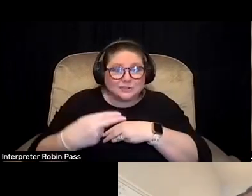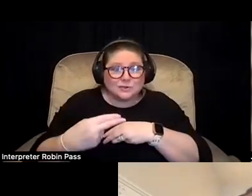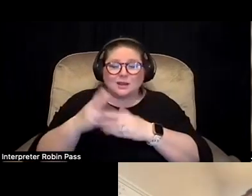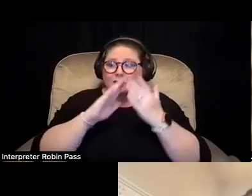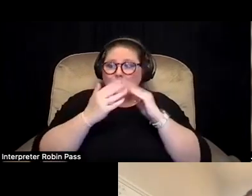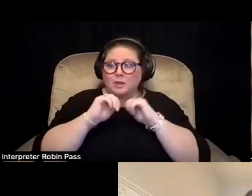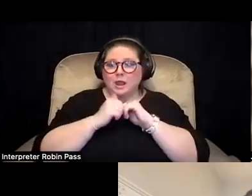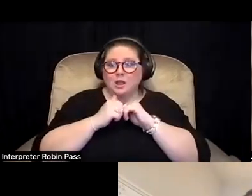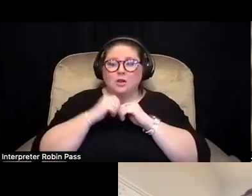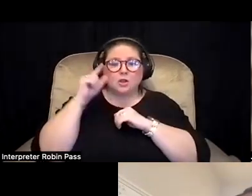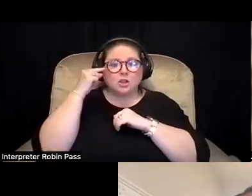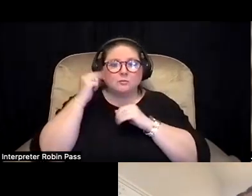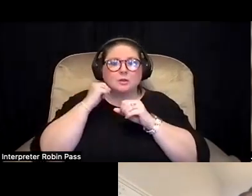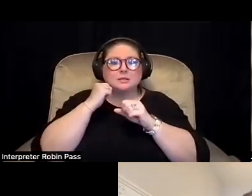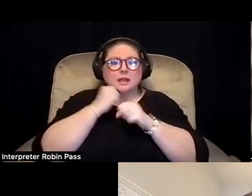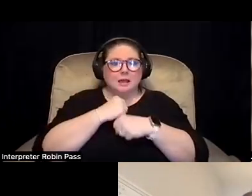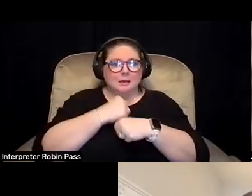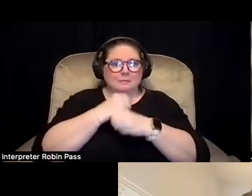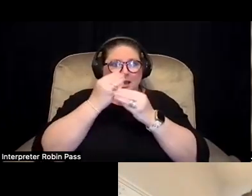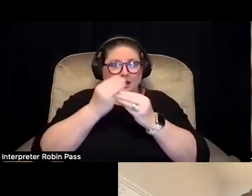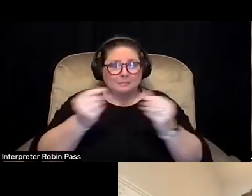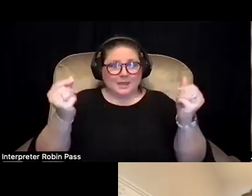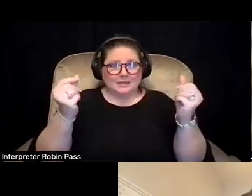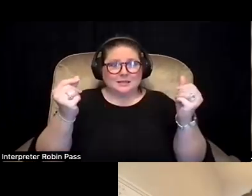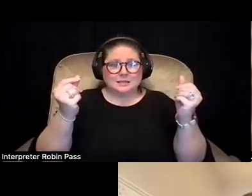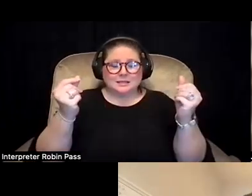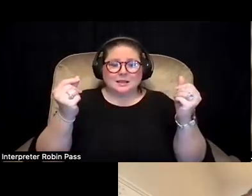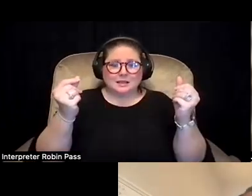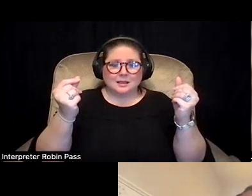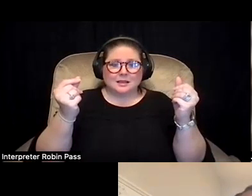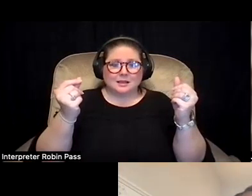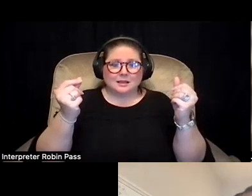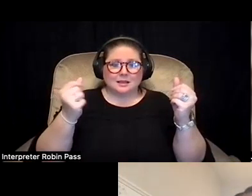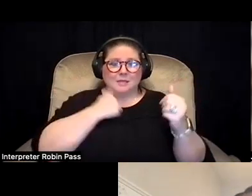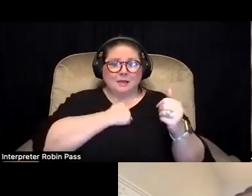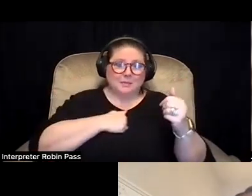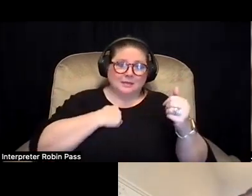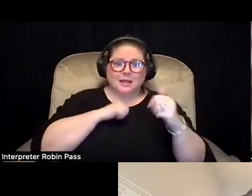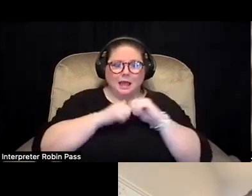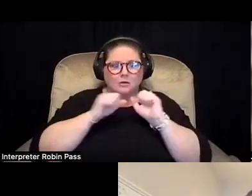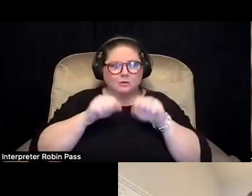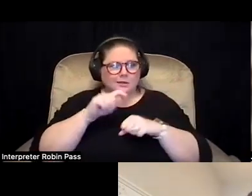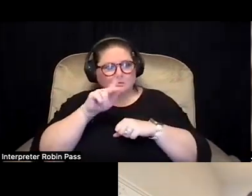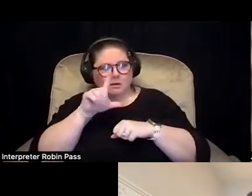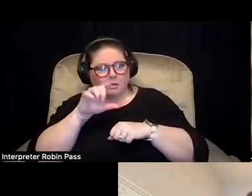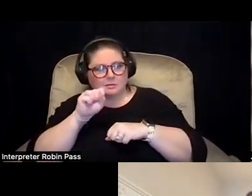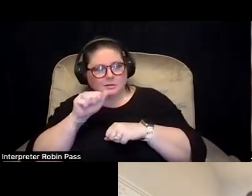and then they bring tulsa into that um how how could tulsa make amends so how have governments